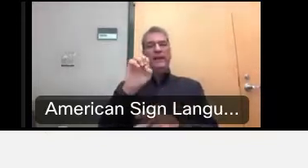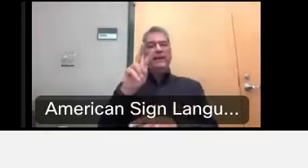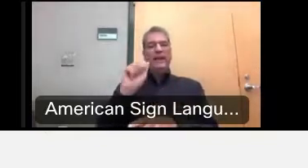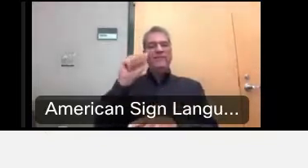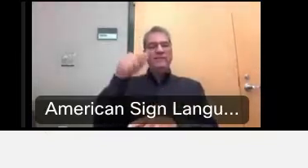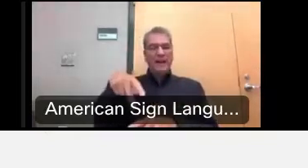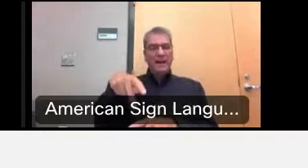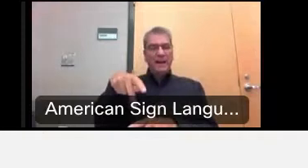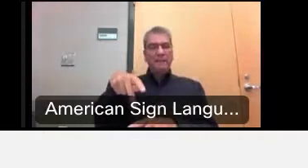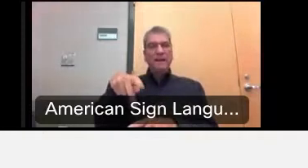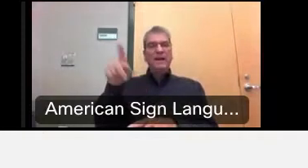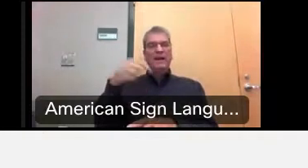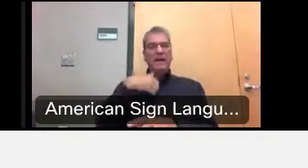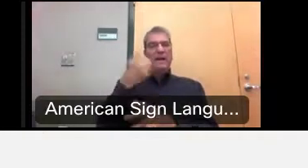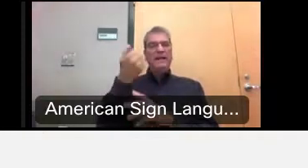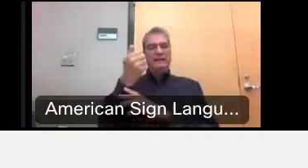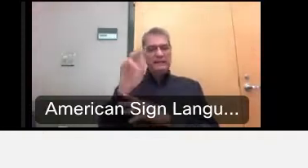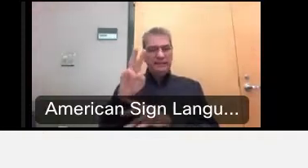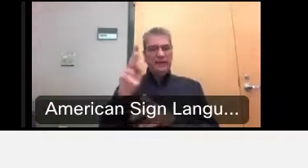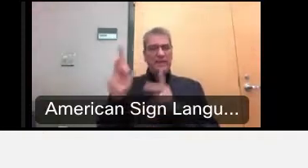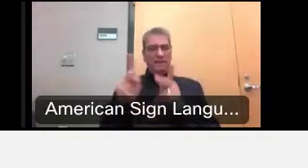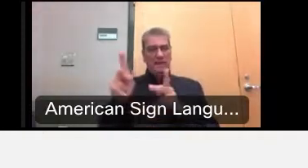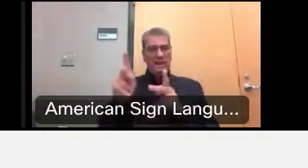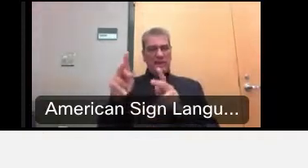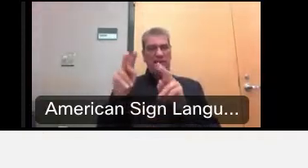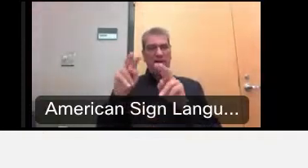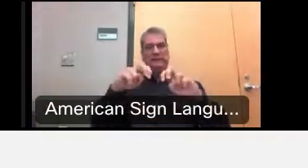panel. We had 17 folks on an experts in public health